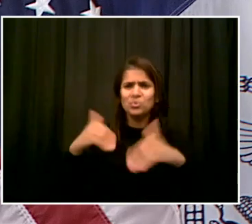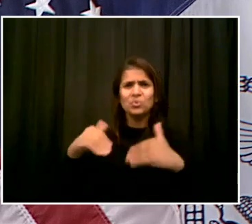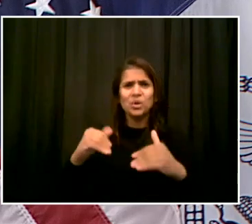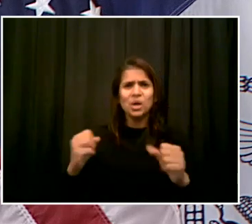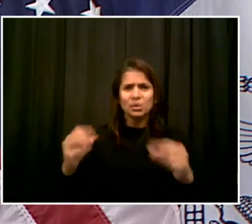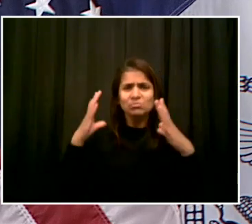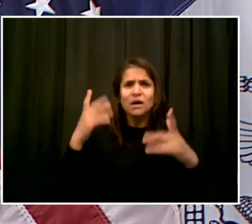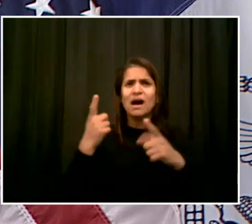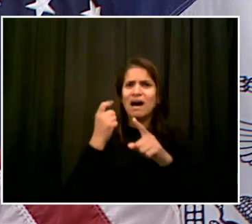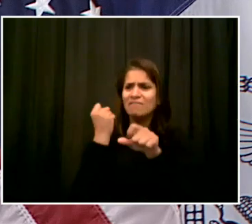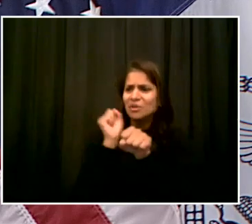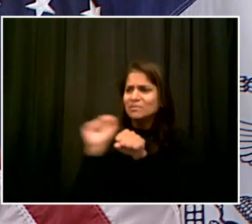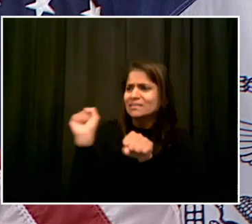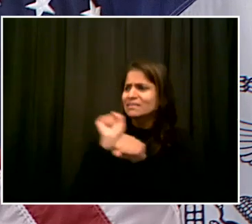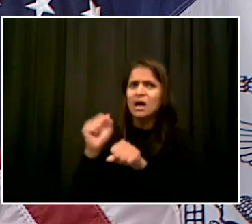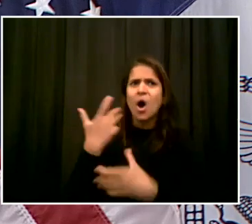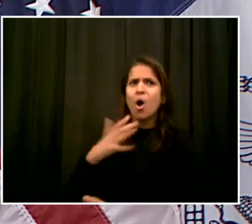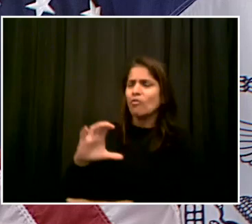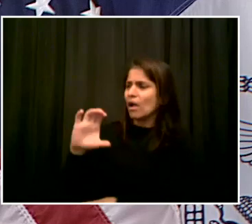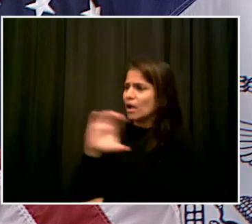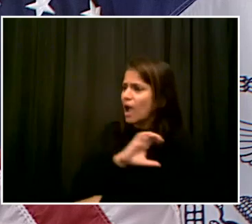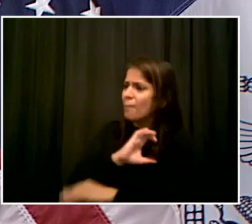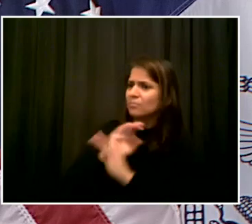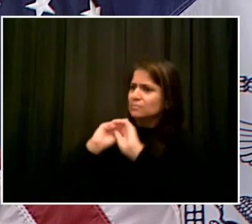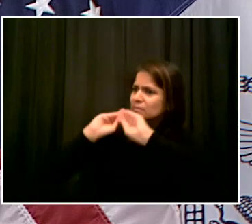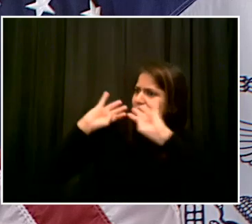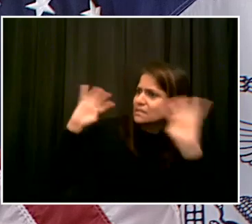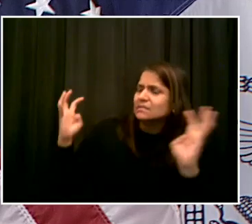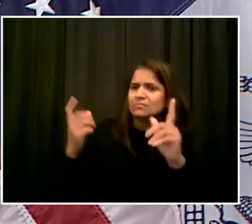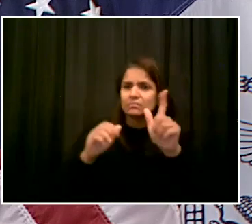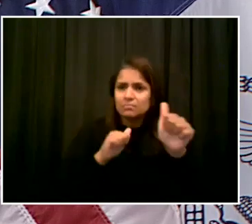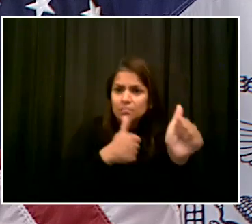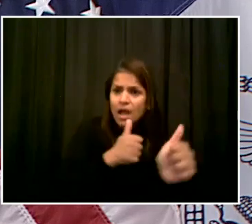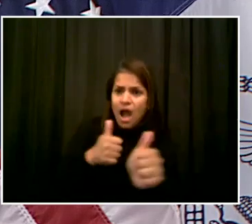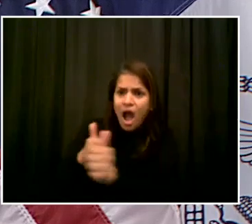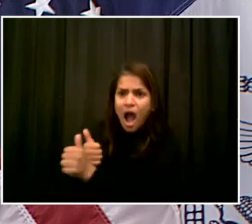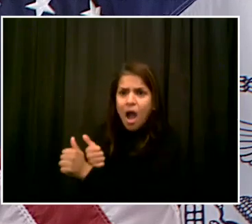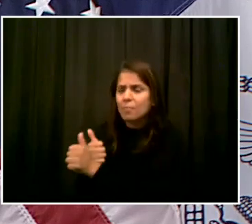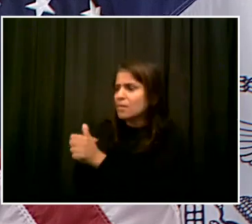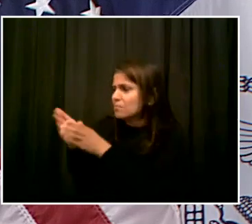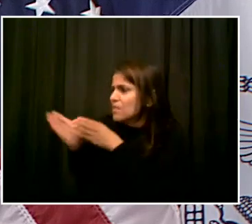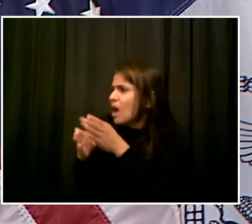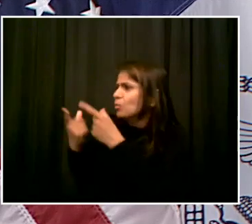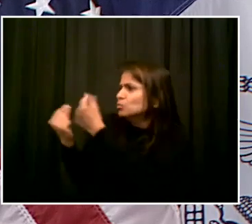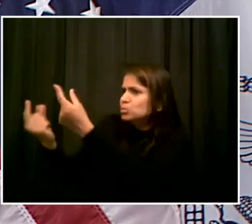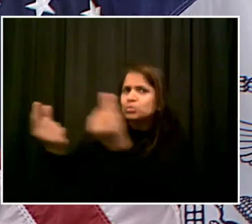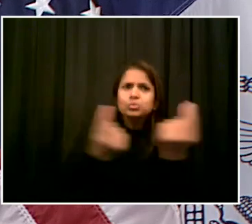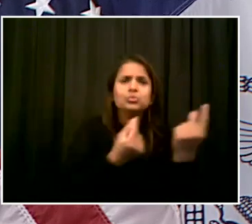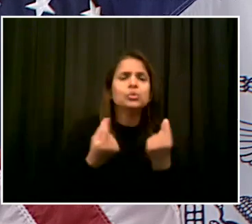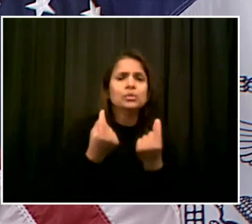PARTICULAR DYNAMICS WHO HAVE COME TOGETHER AND REMEMBER EVEN IN THE DAYS AFTR E THE PROTESTS